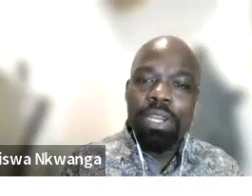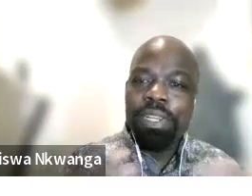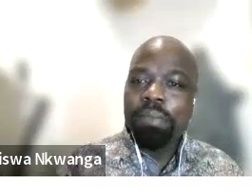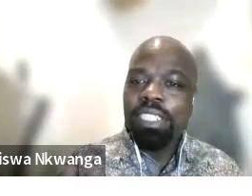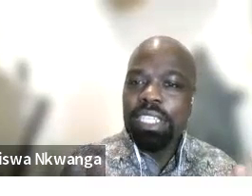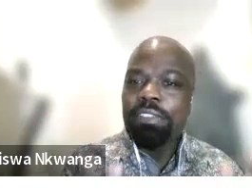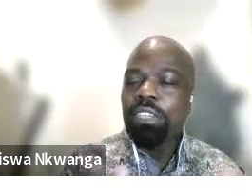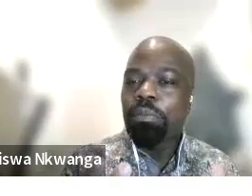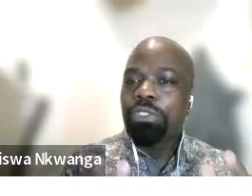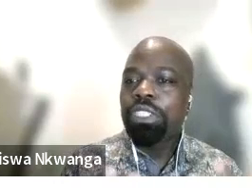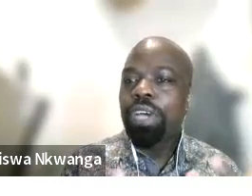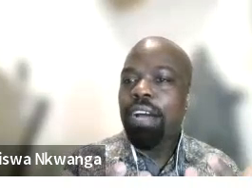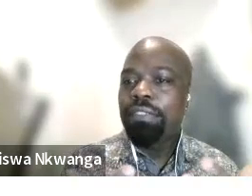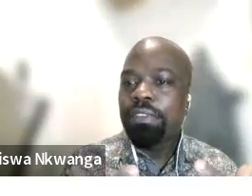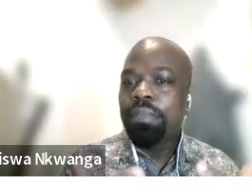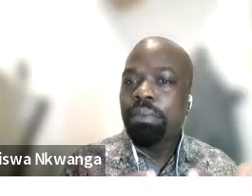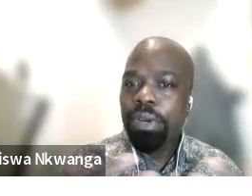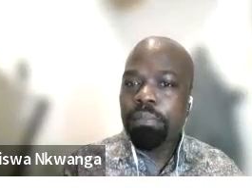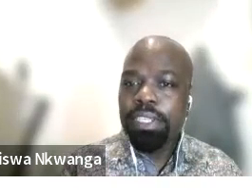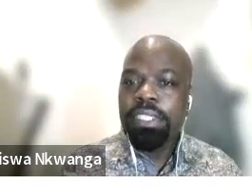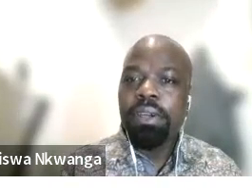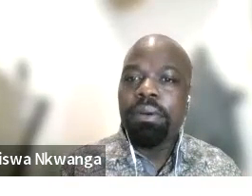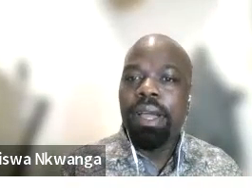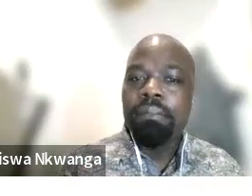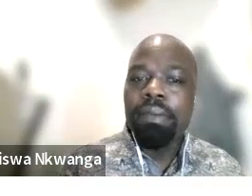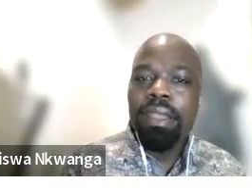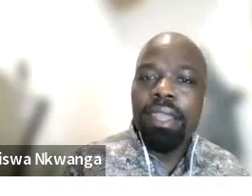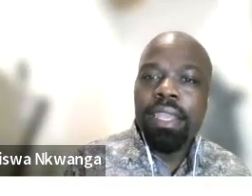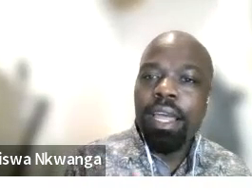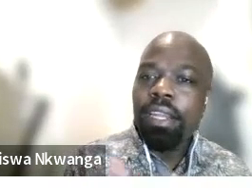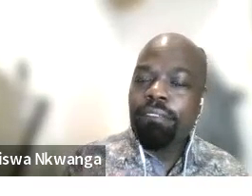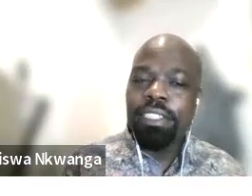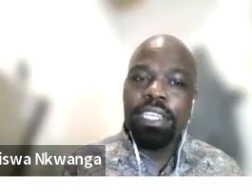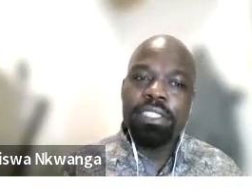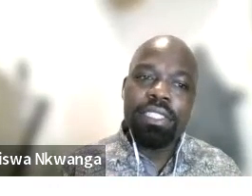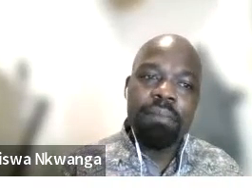What is really means is it gives us an opportunity to have even a broader picture and conversation